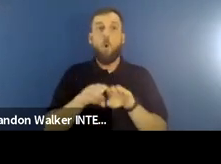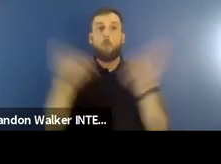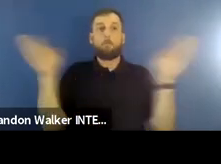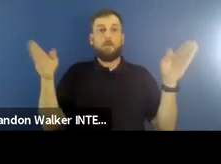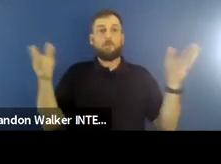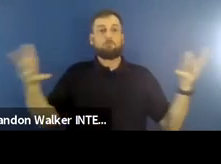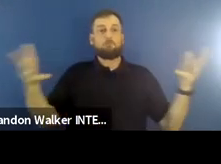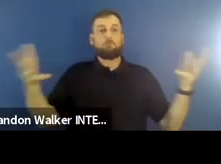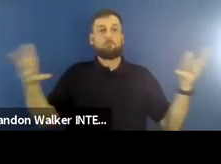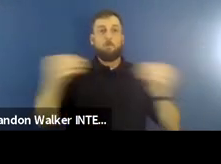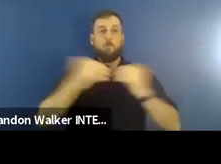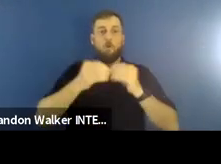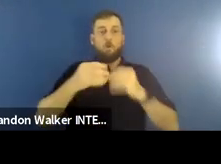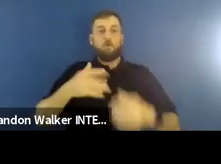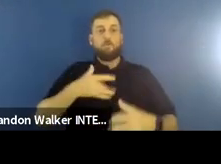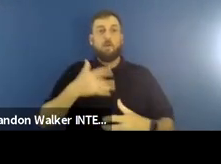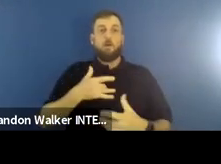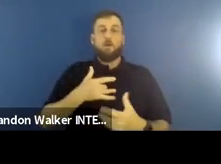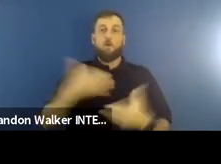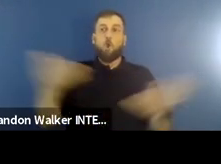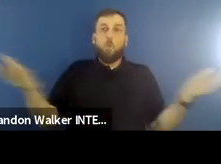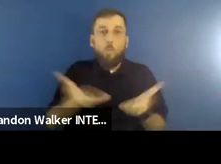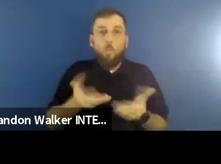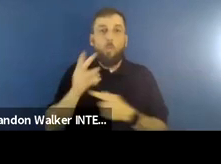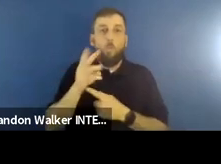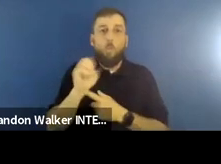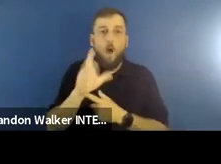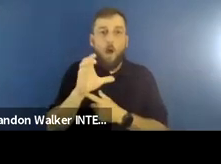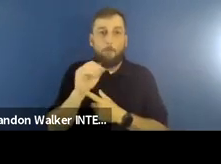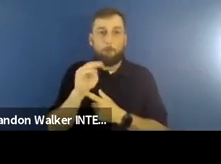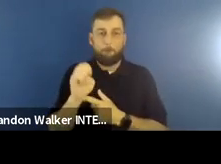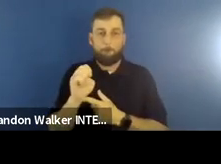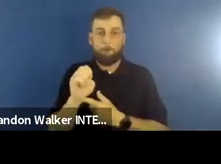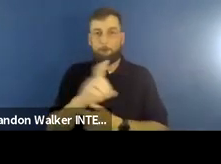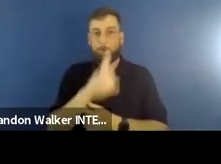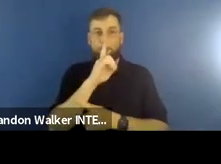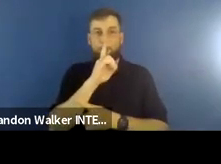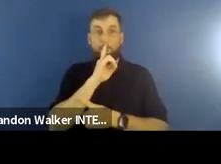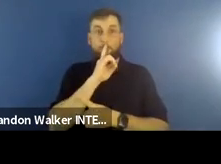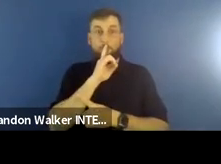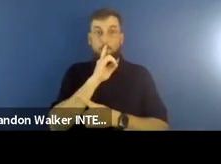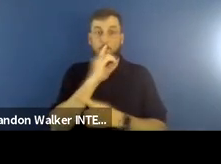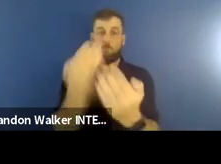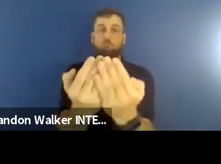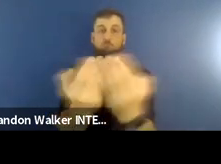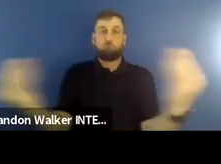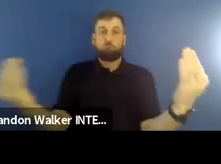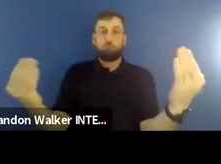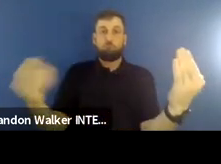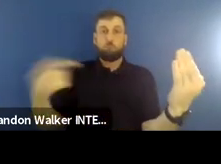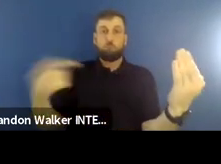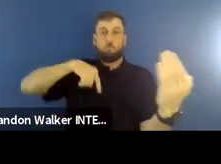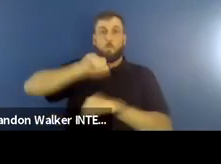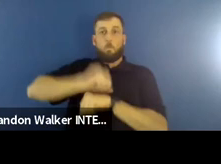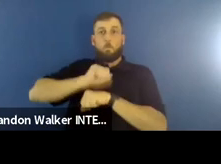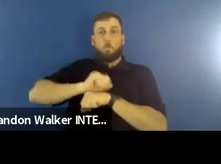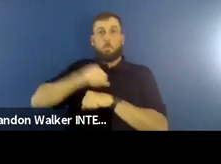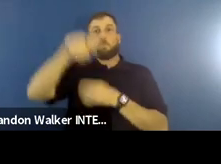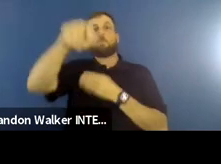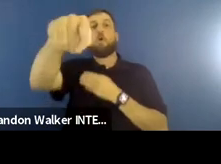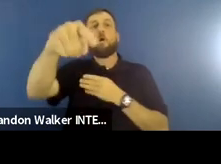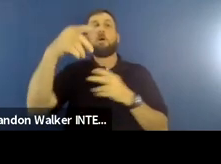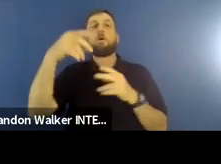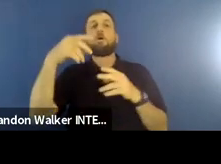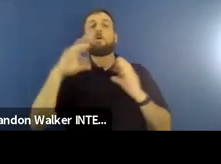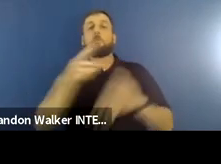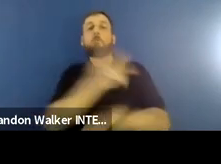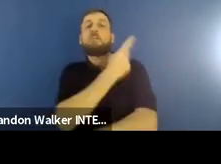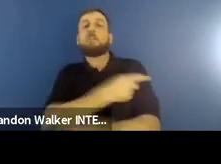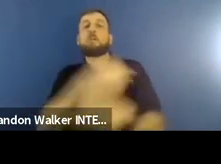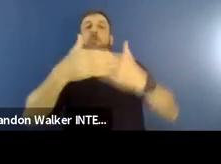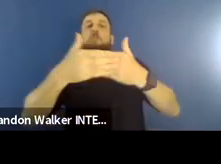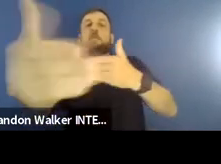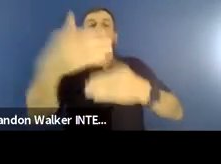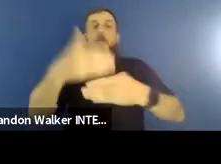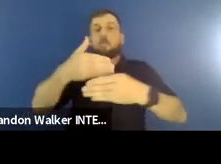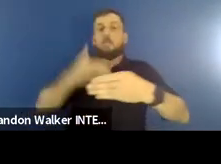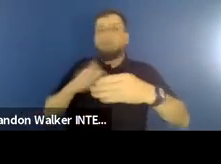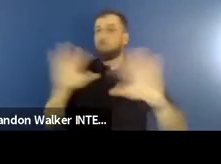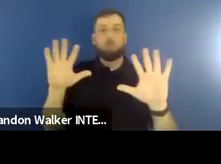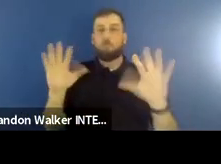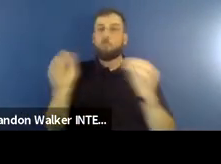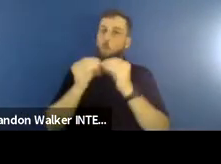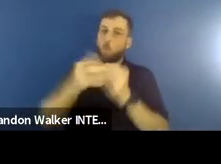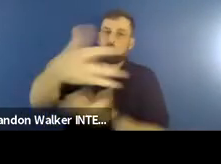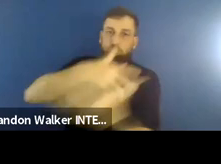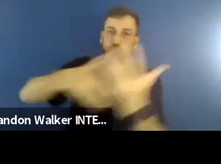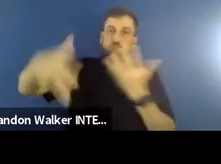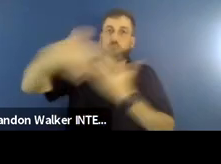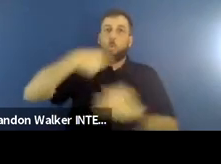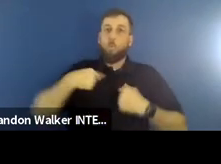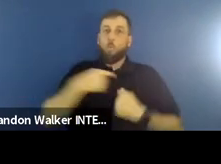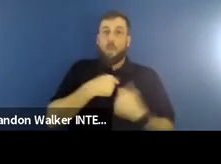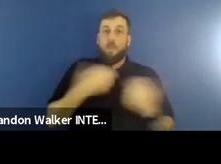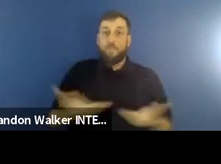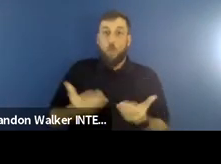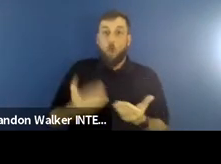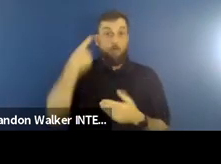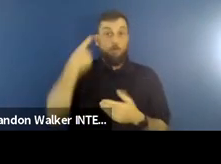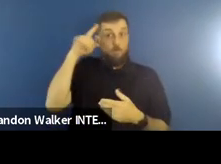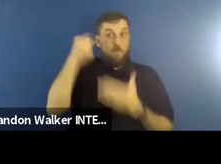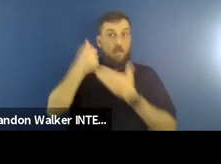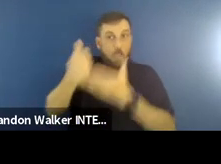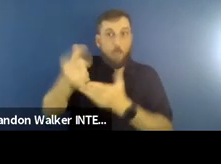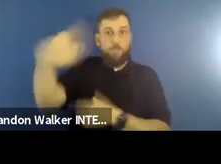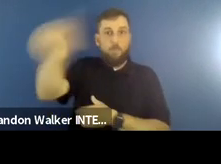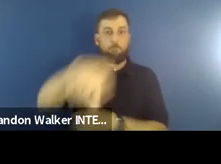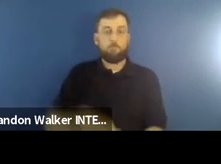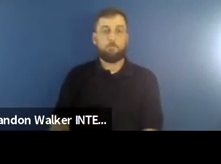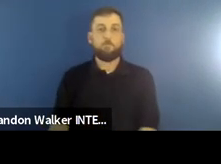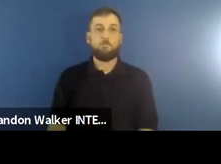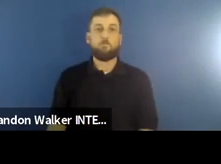We want to make sure that our facility is warm and welcoming and we don't put any barriers between us and individual receiving services, so they understand that we're there to help them.